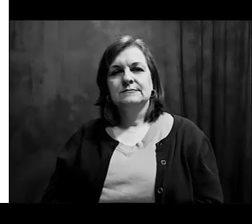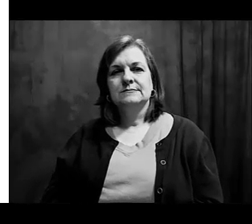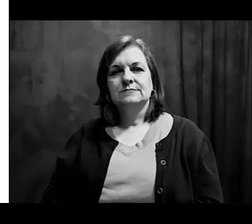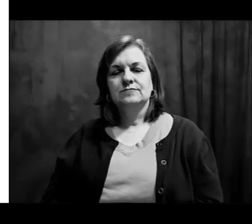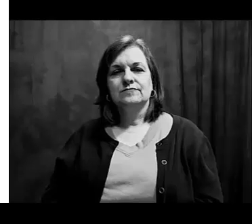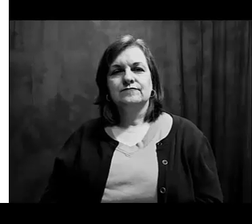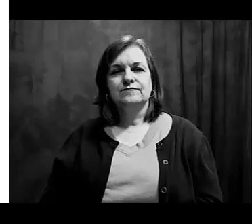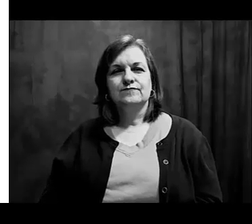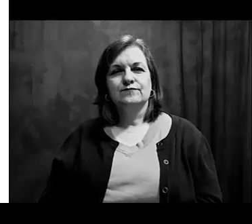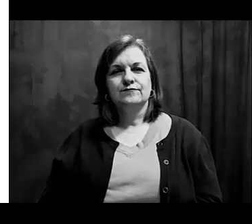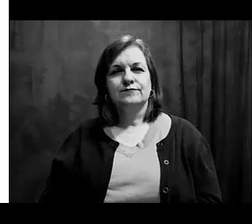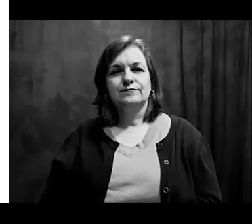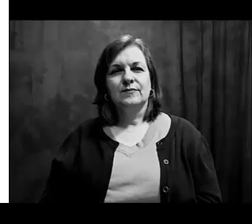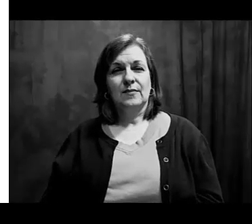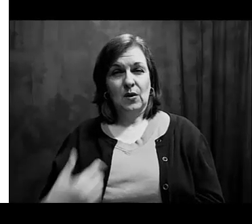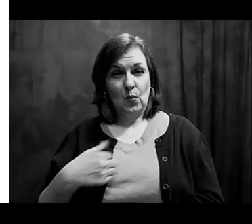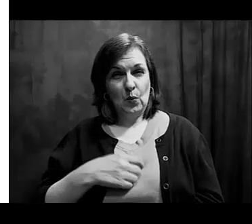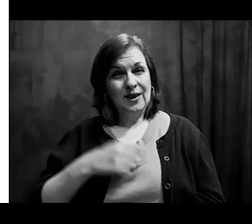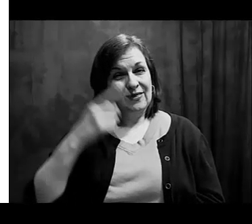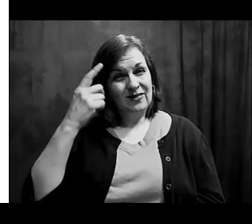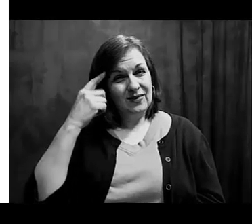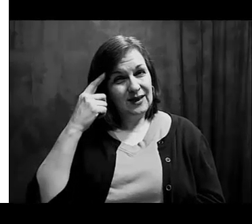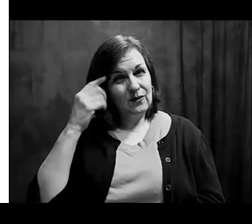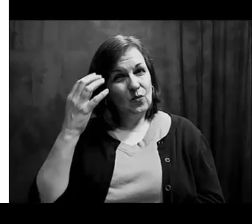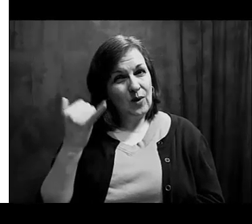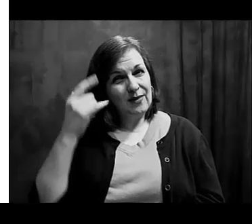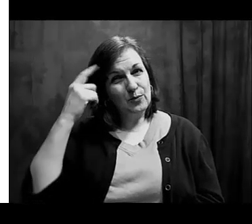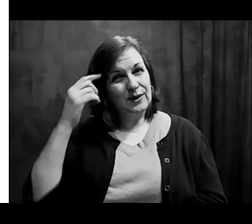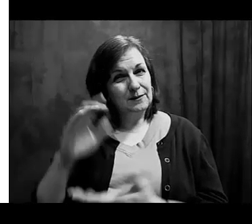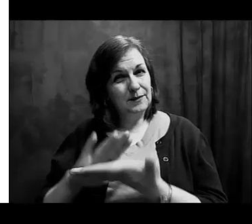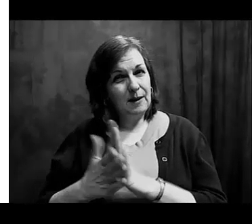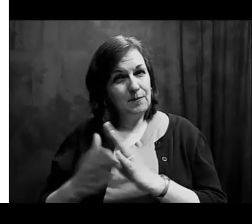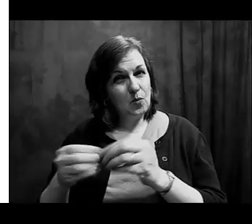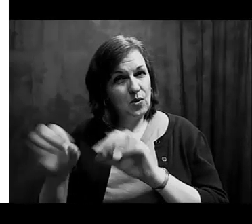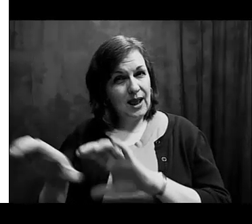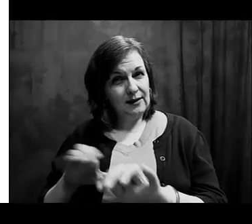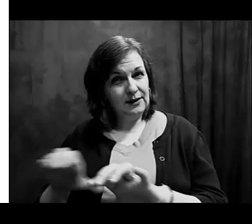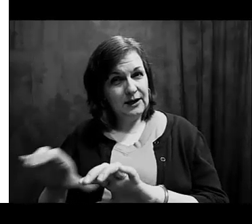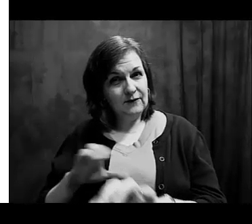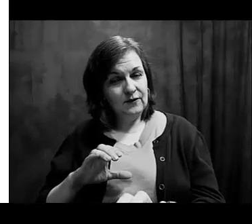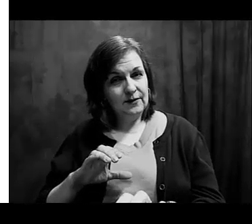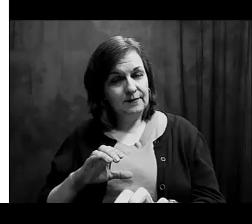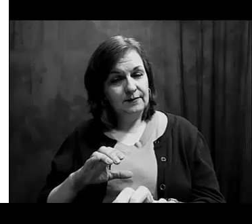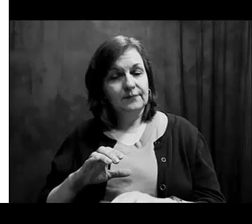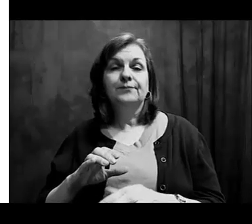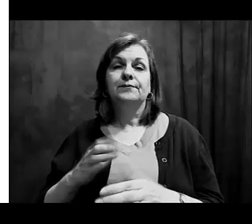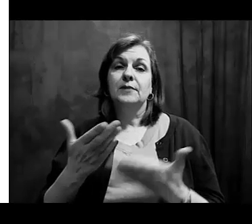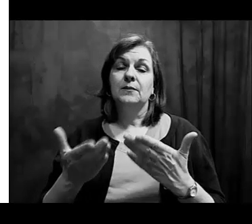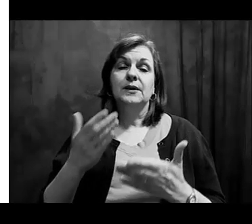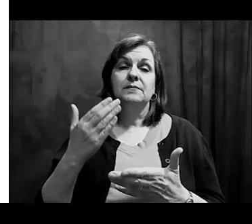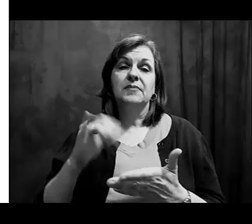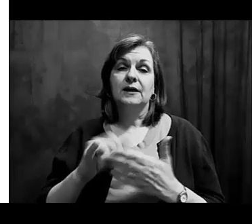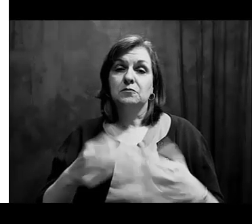and we think the reason you do that is actually might be important for learning